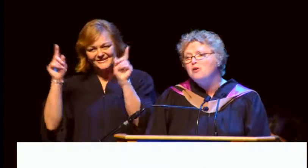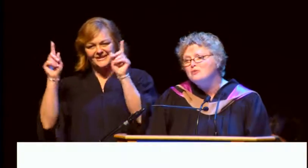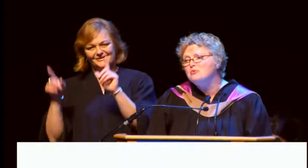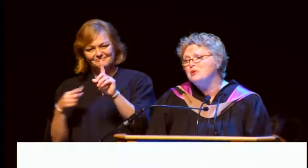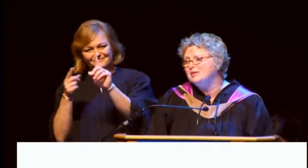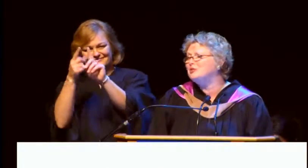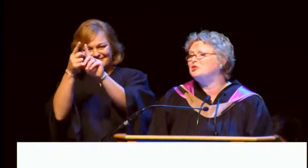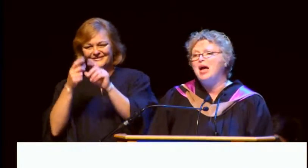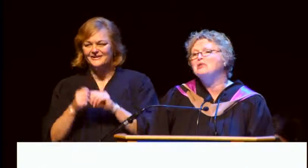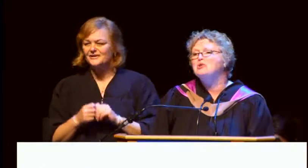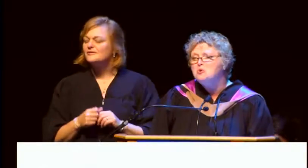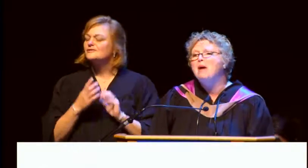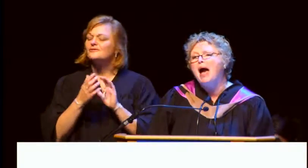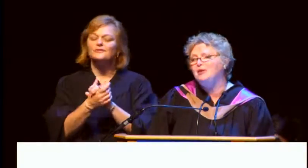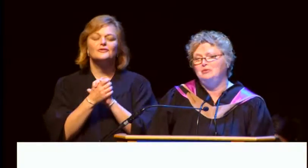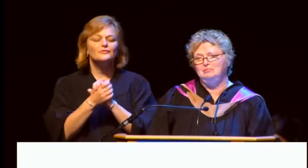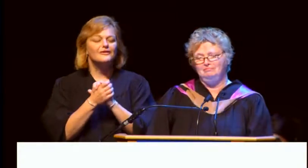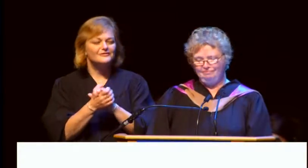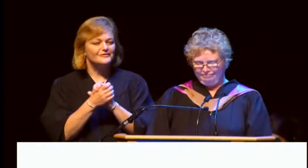OF THE REASONS THAT YOU MATTER.